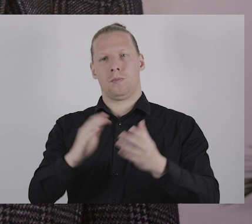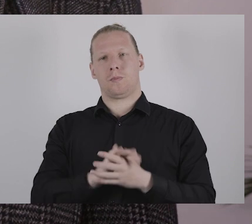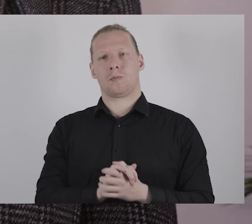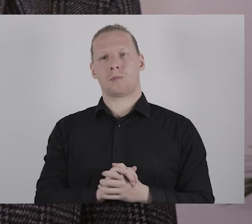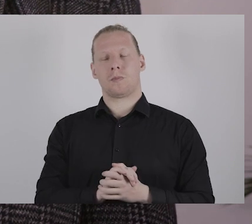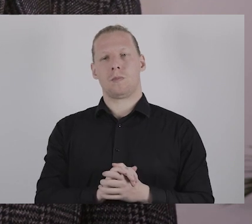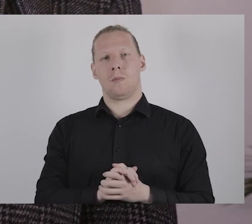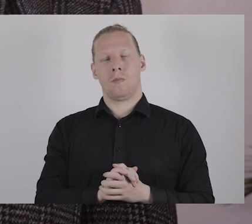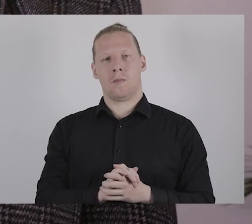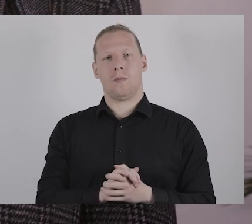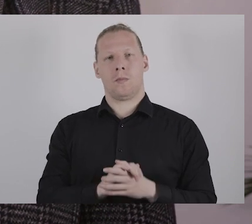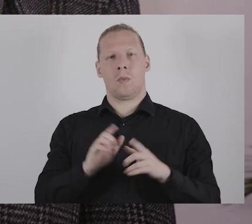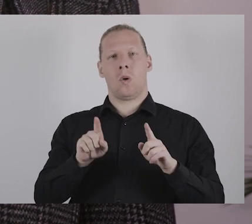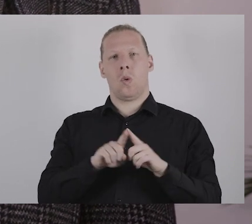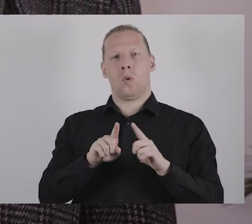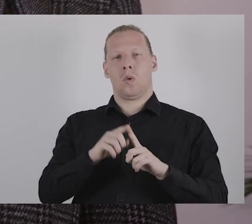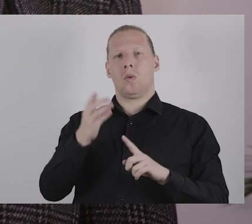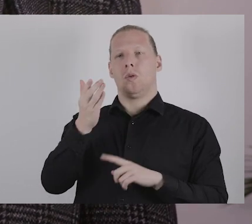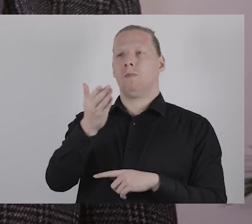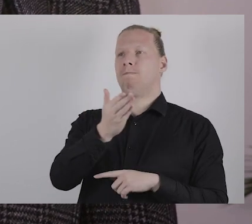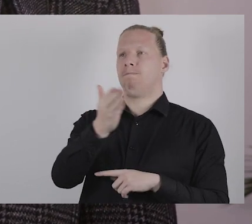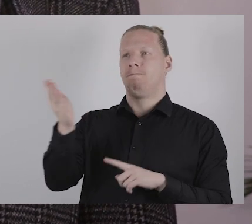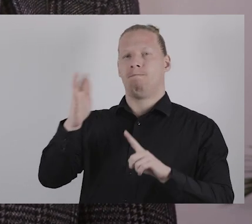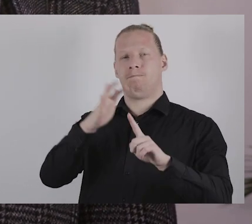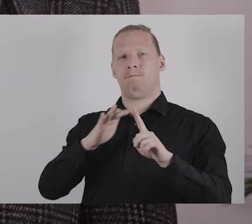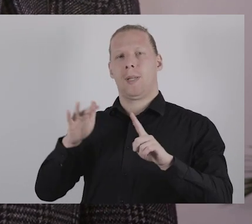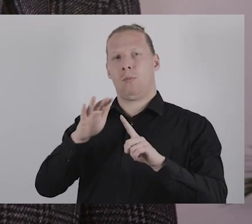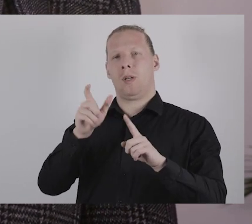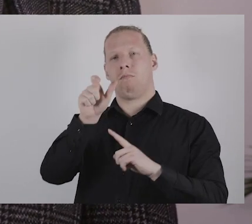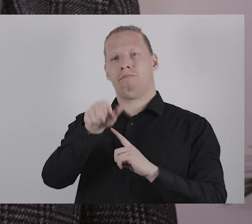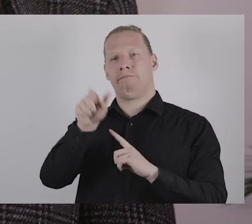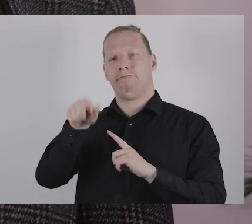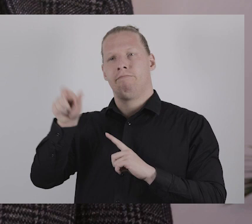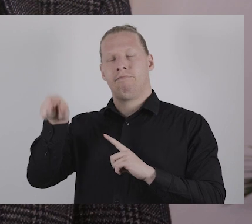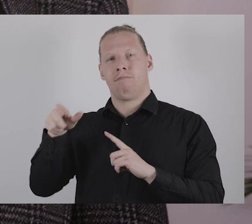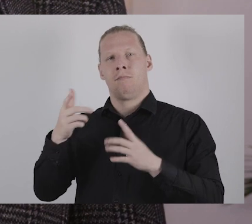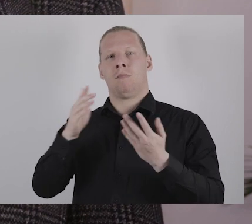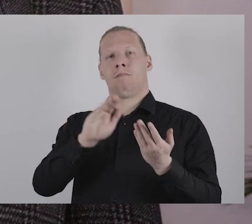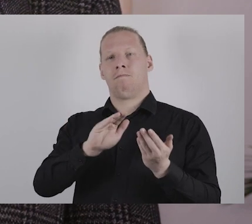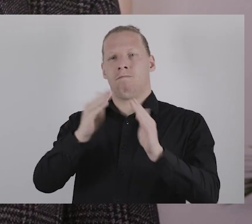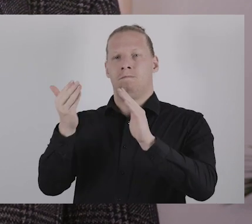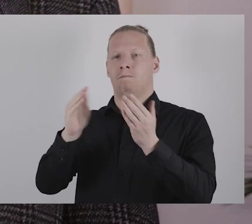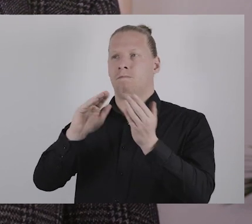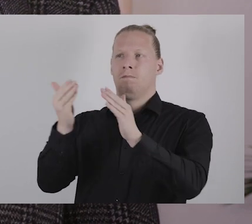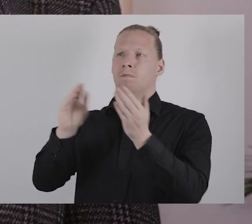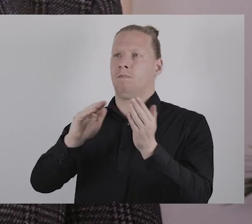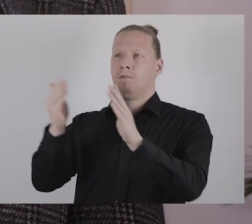And to those who have passed... in the weeks, months and years gone by —